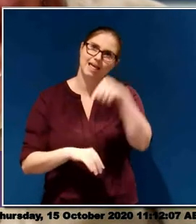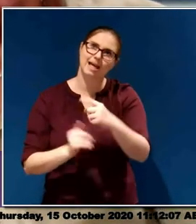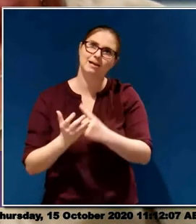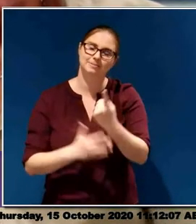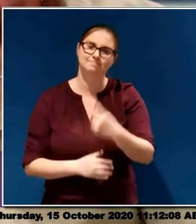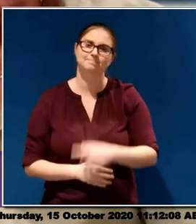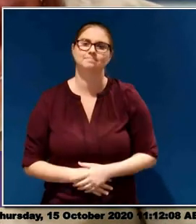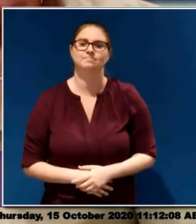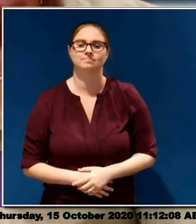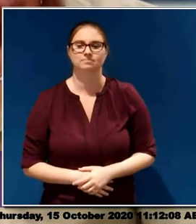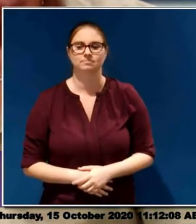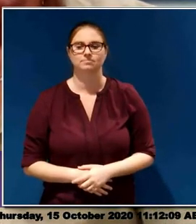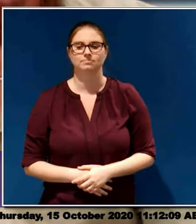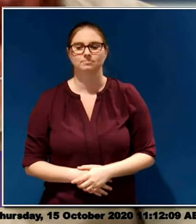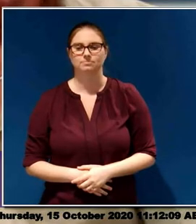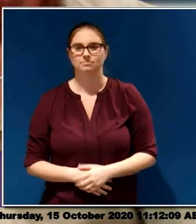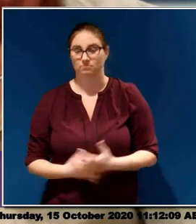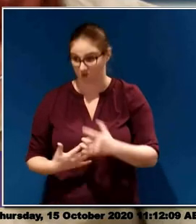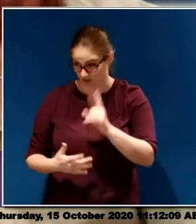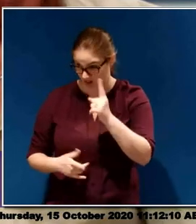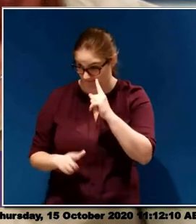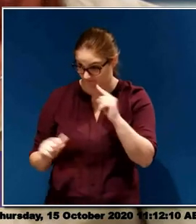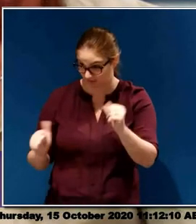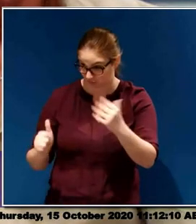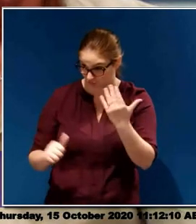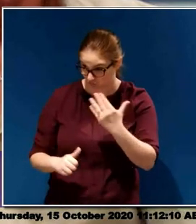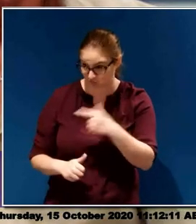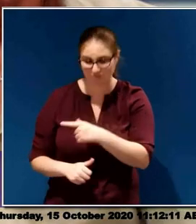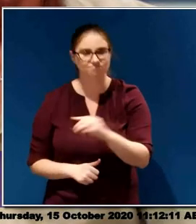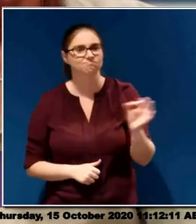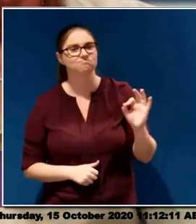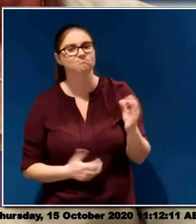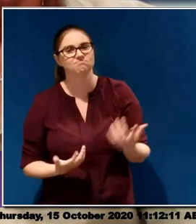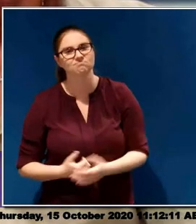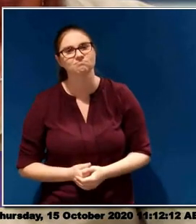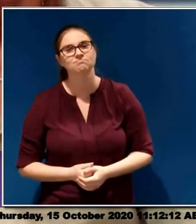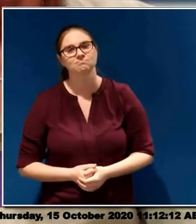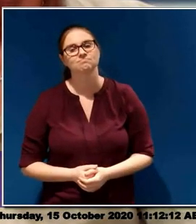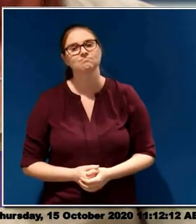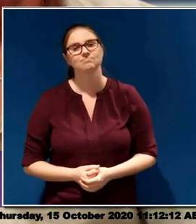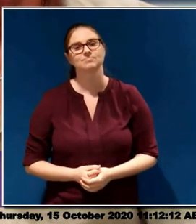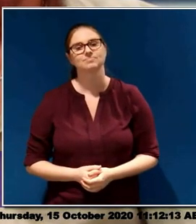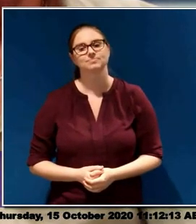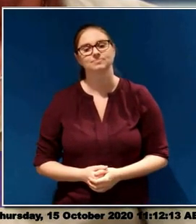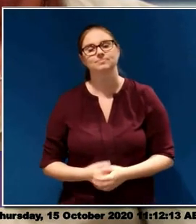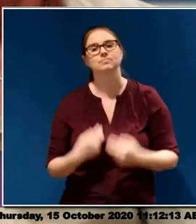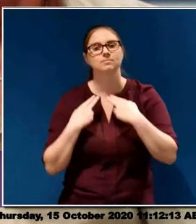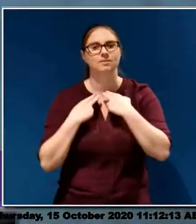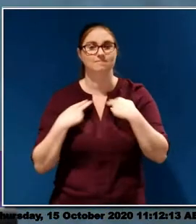Now we're not going back to school. As Jack says, he didn't go back to school after that, did he?